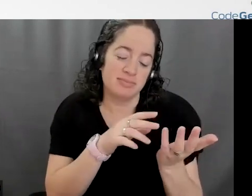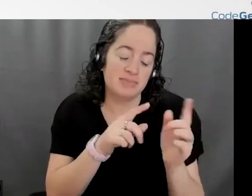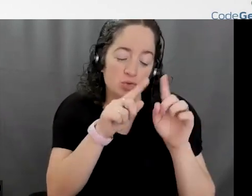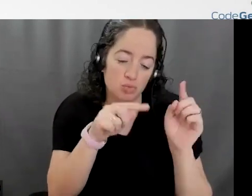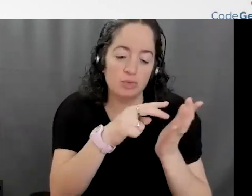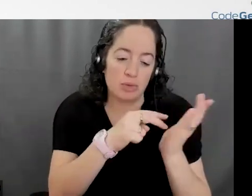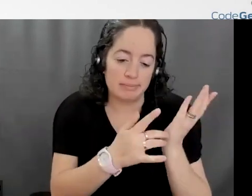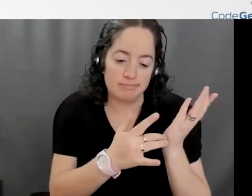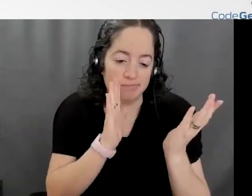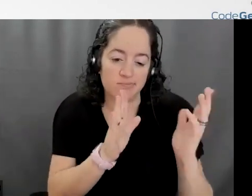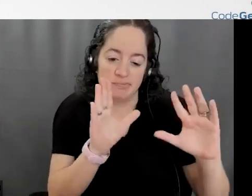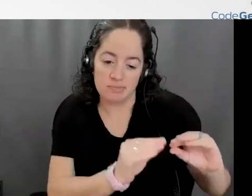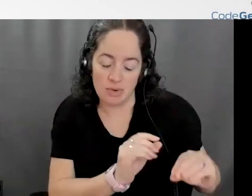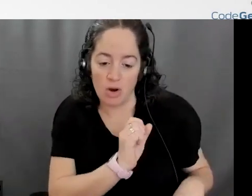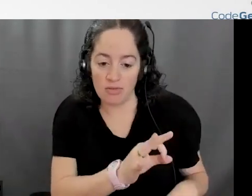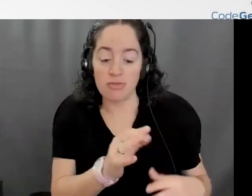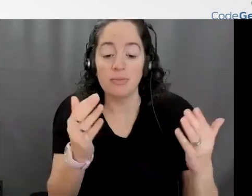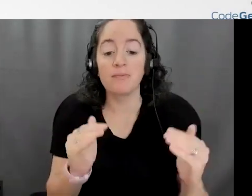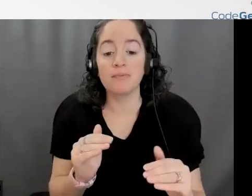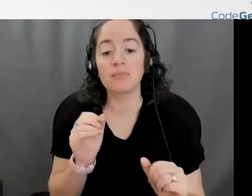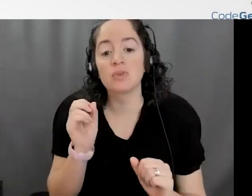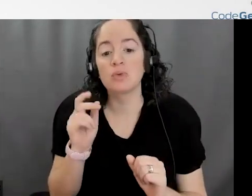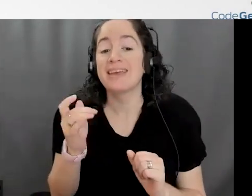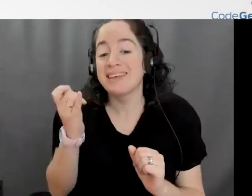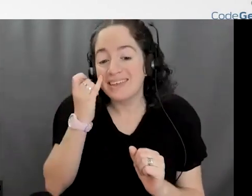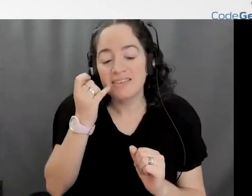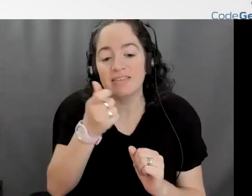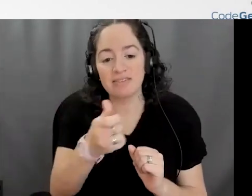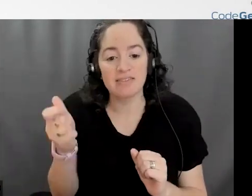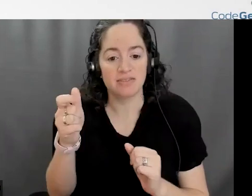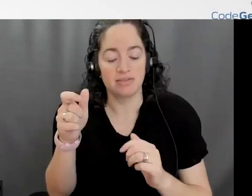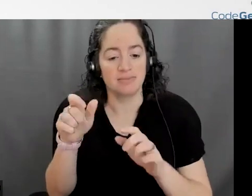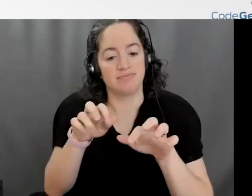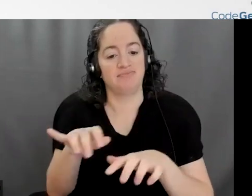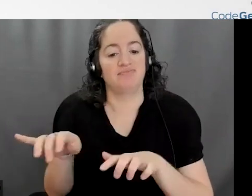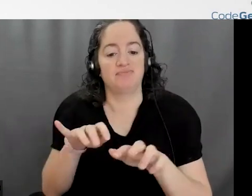If you mark up your tables correctly using proper semantic HTML,